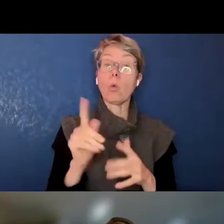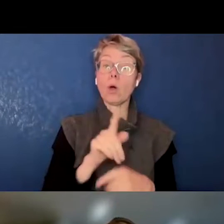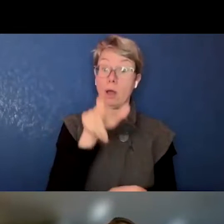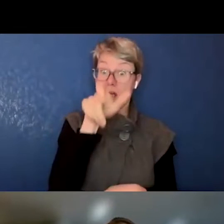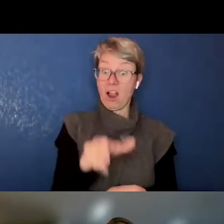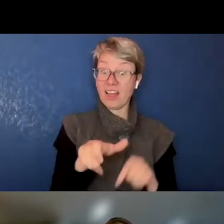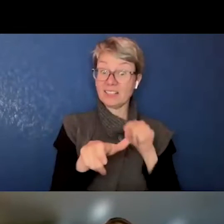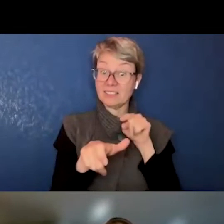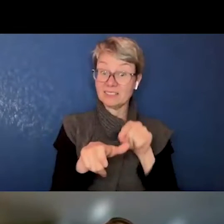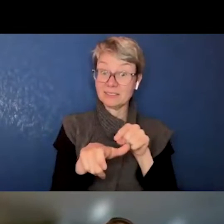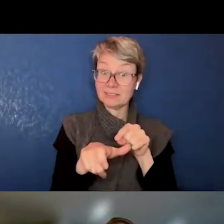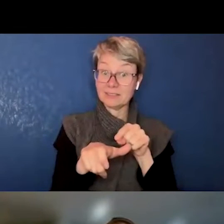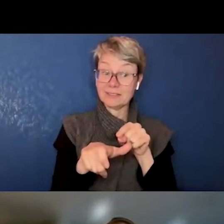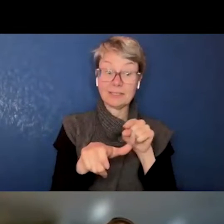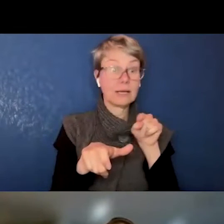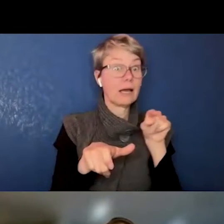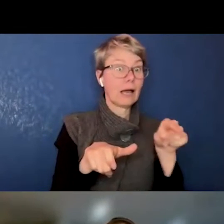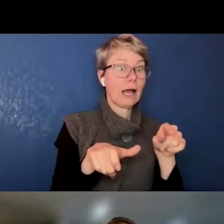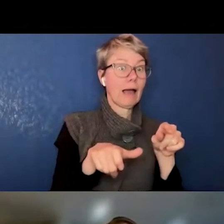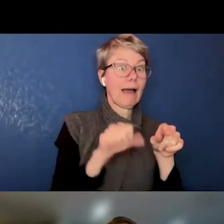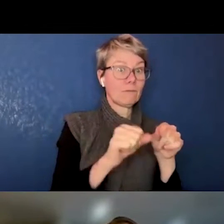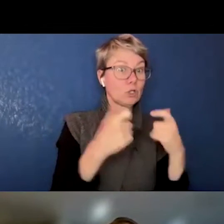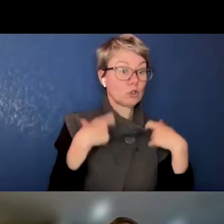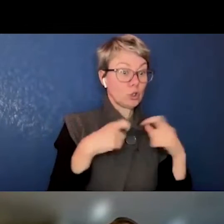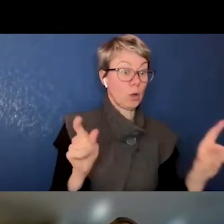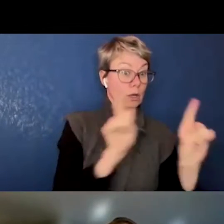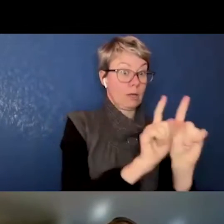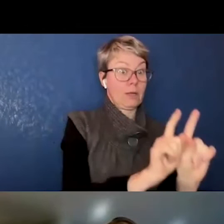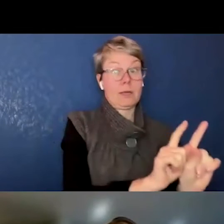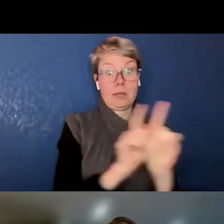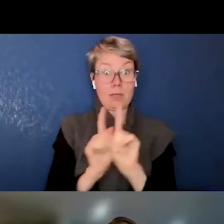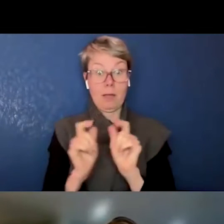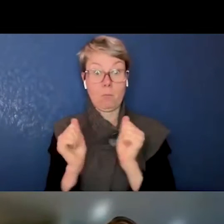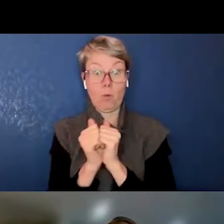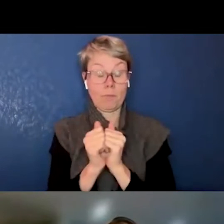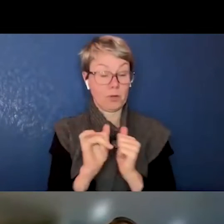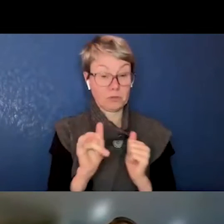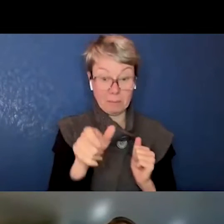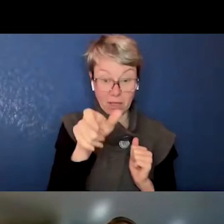clients are aren't in any position to remember certain things so support workers or social